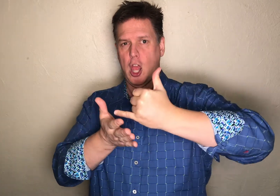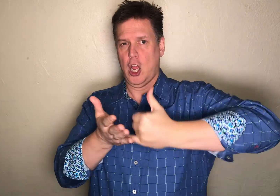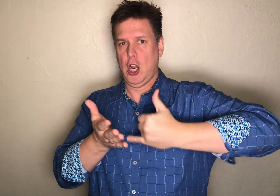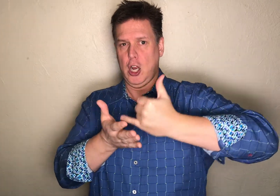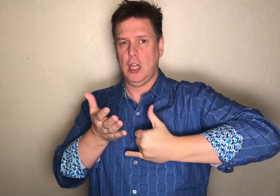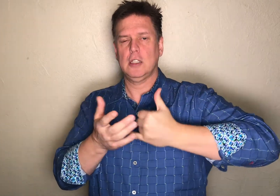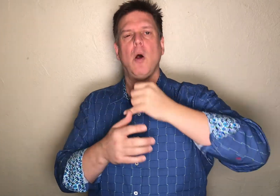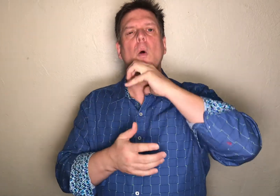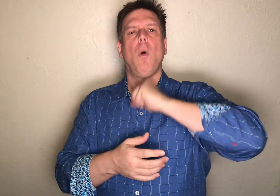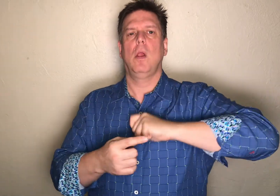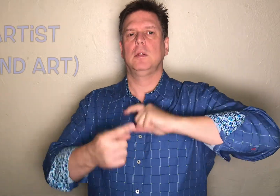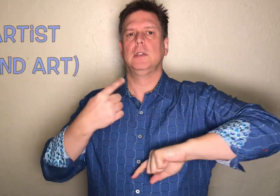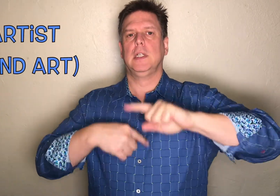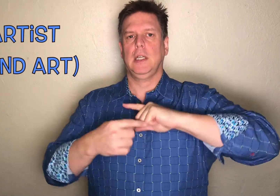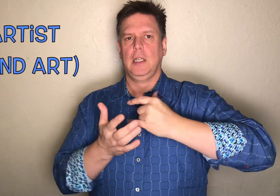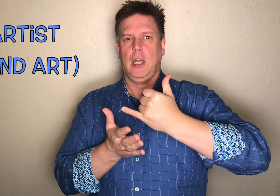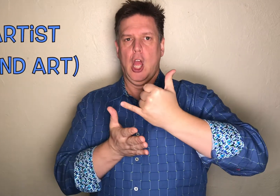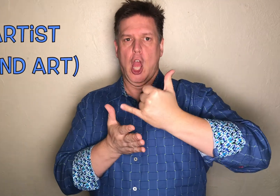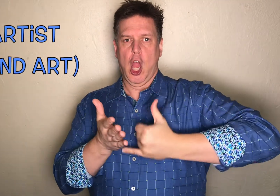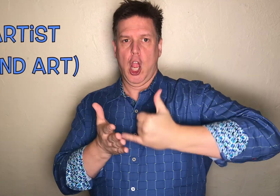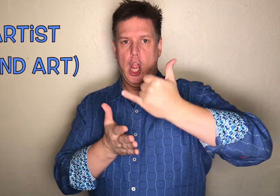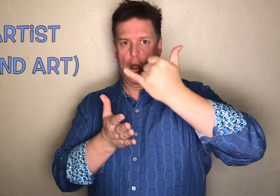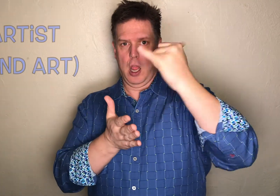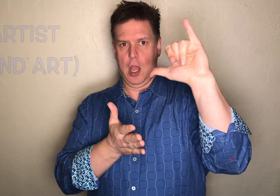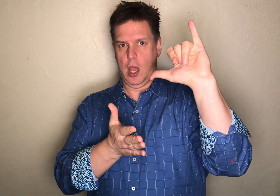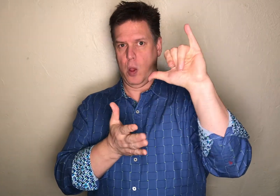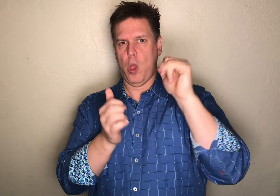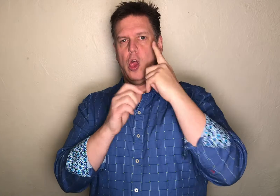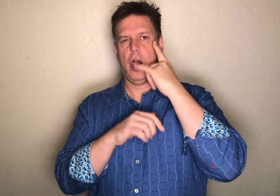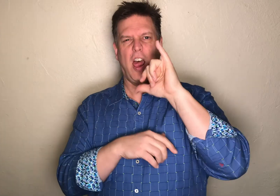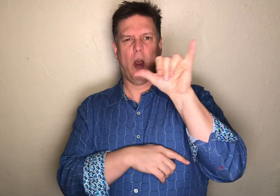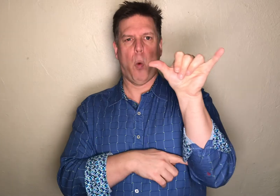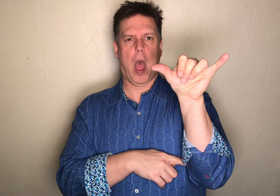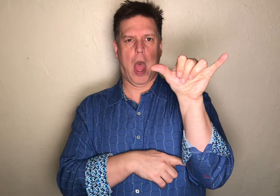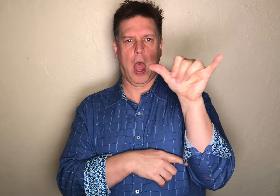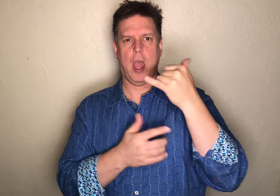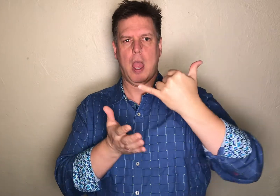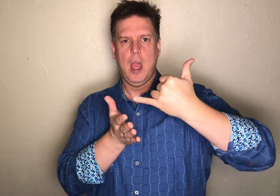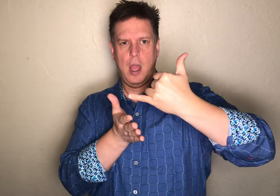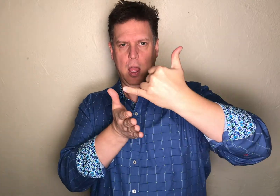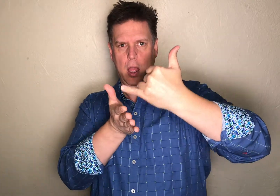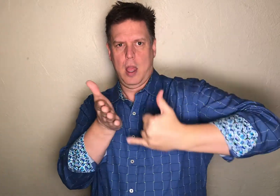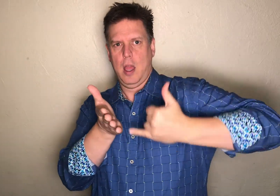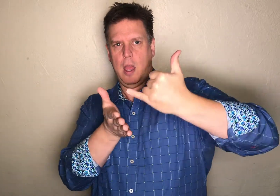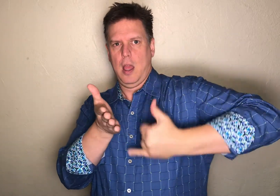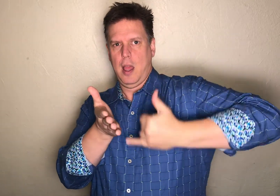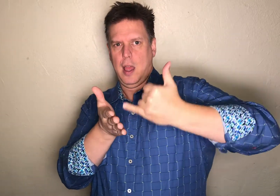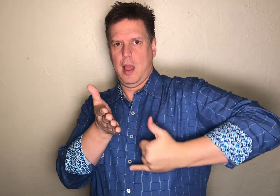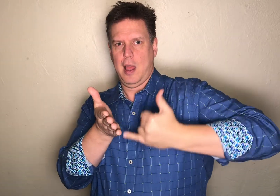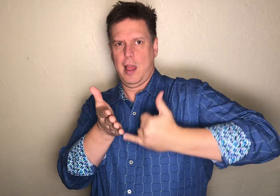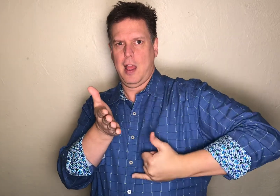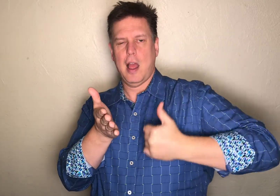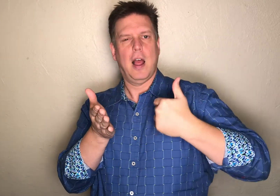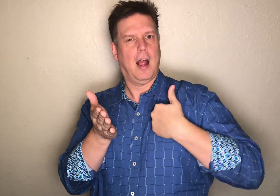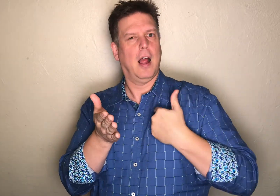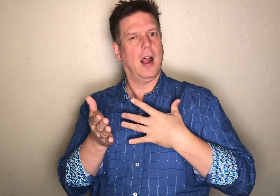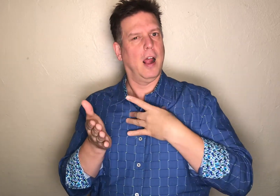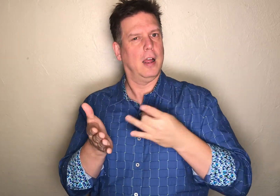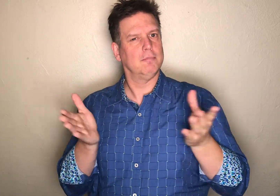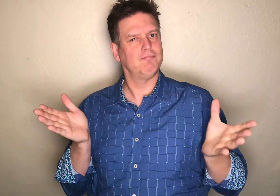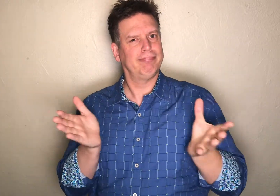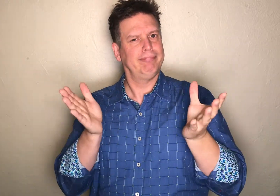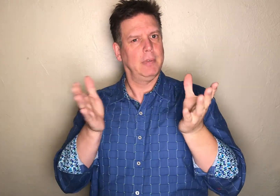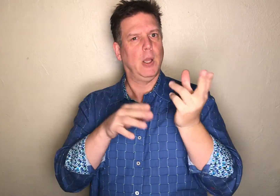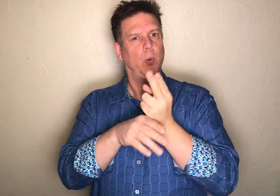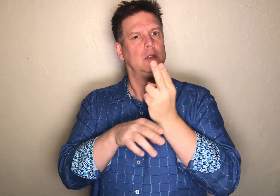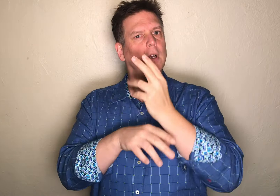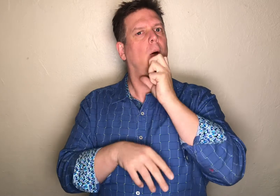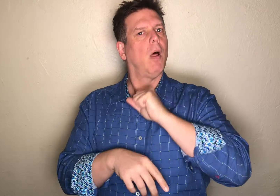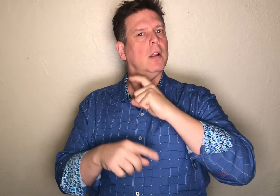another sign for art. An old sign looks like this, with the Y handshape, and I encourage